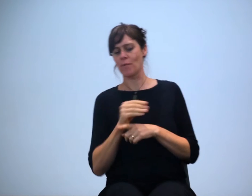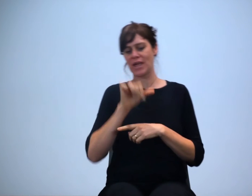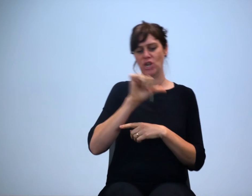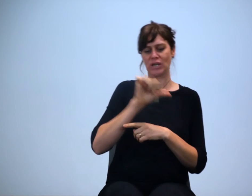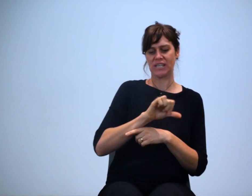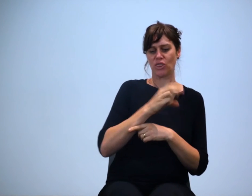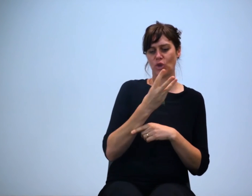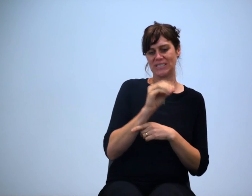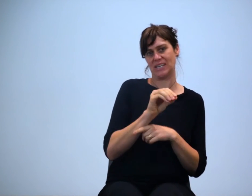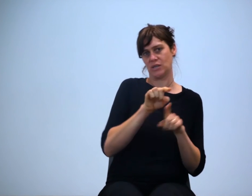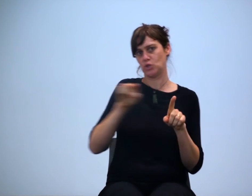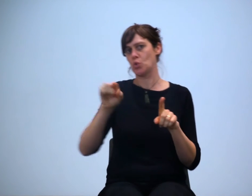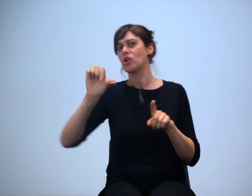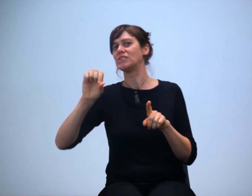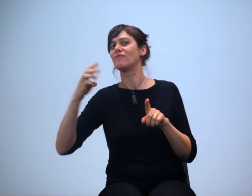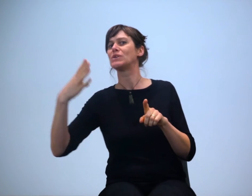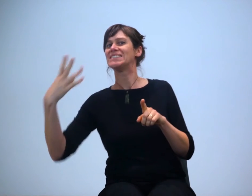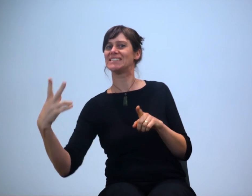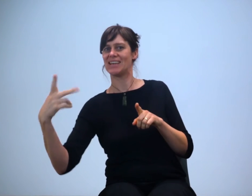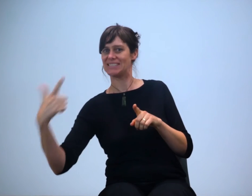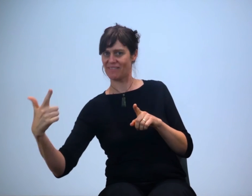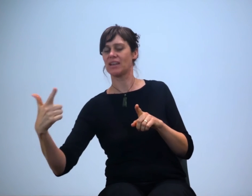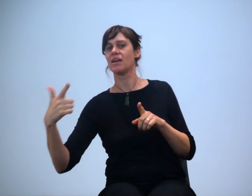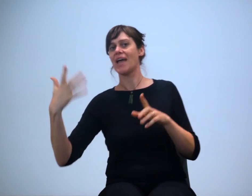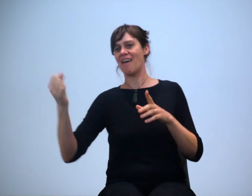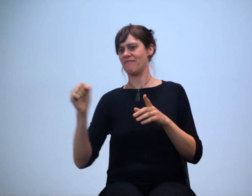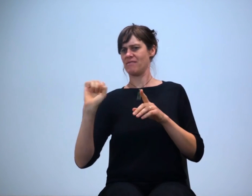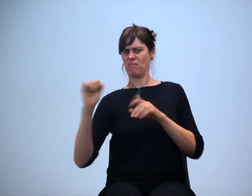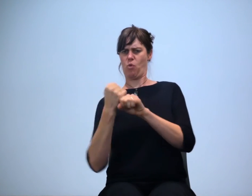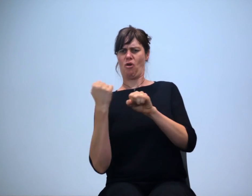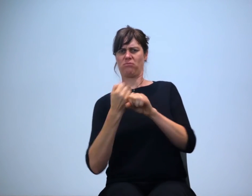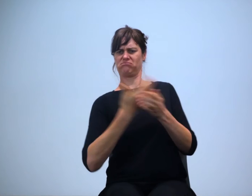from 1930 and 1947,